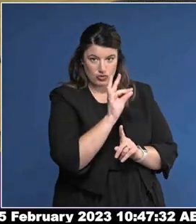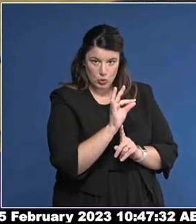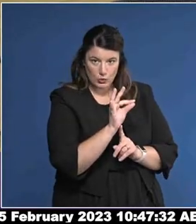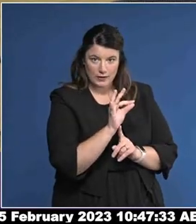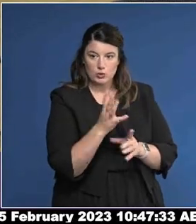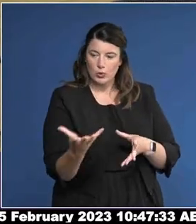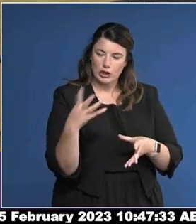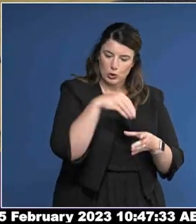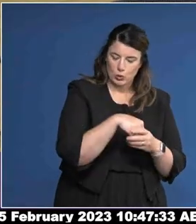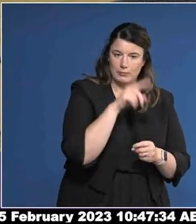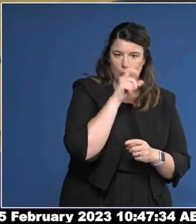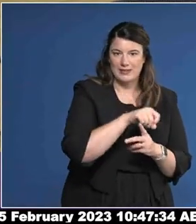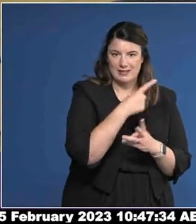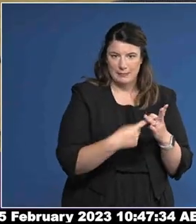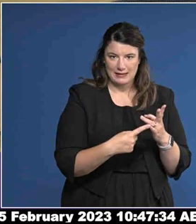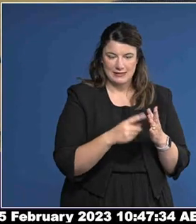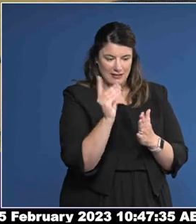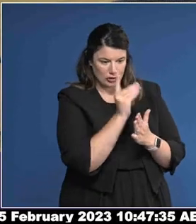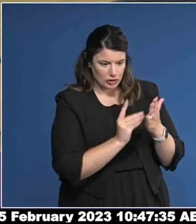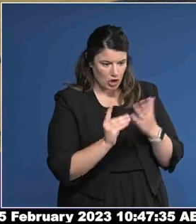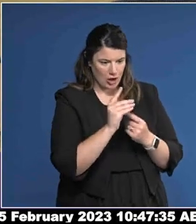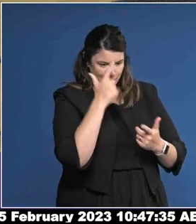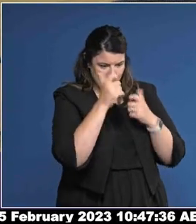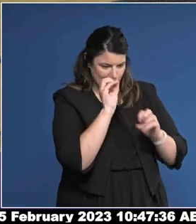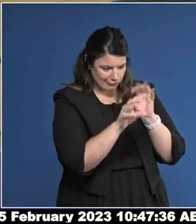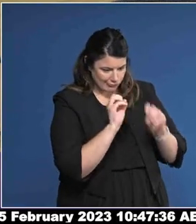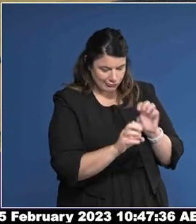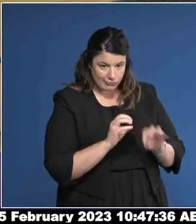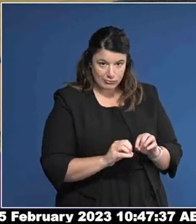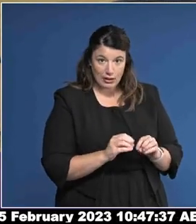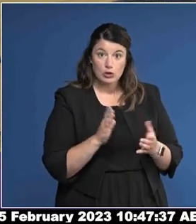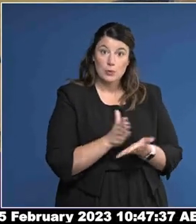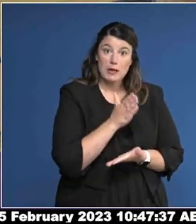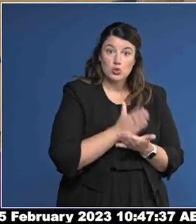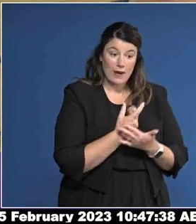with disability and there are opportunities for people with disability to be involved in